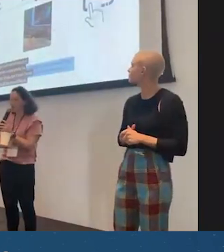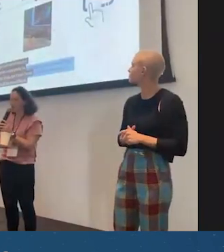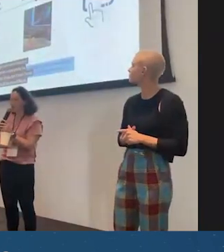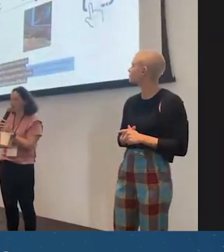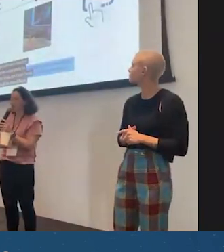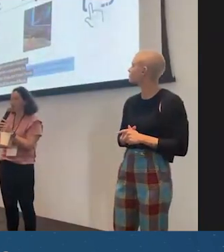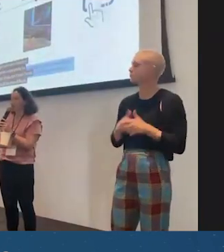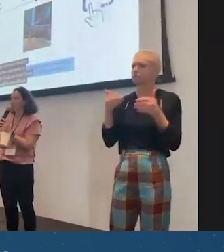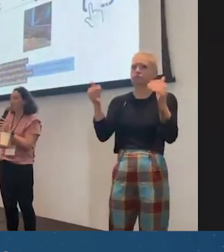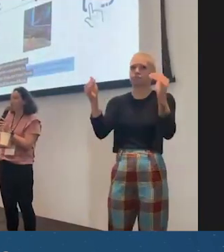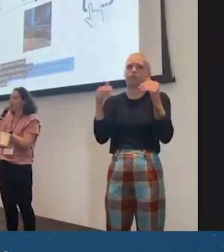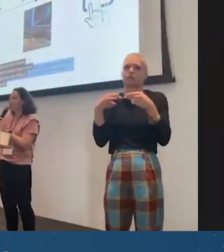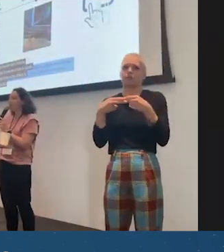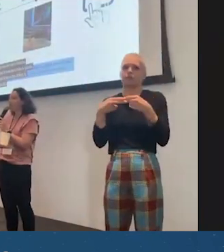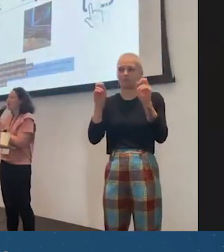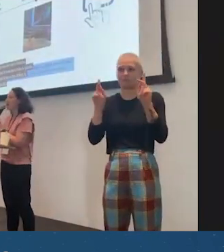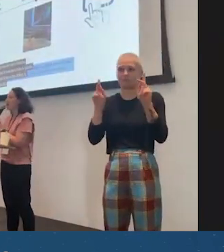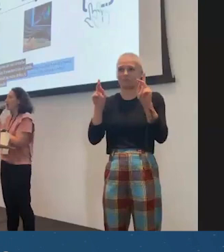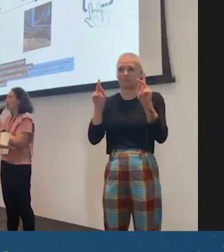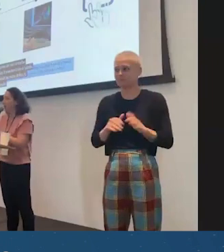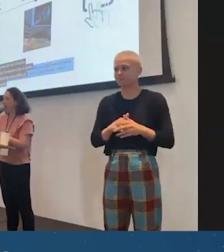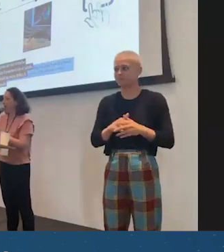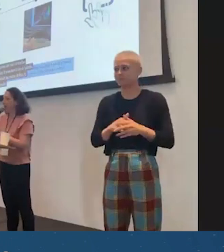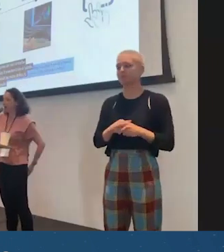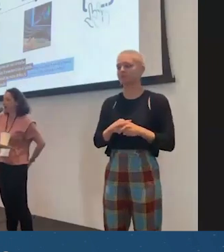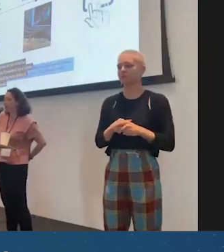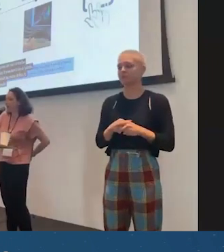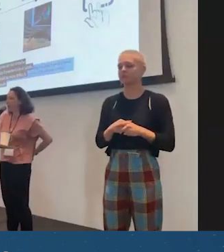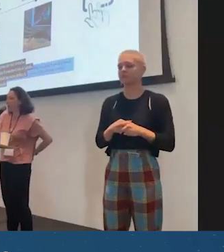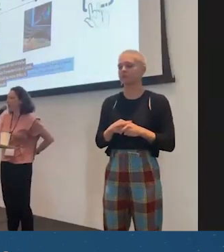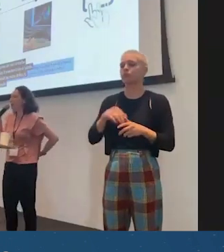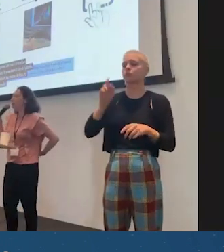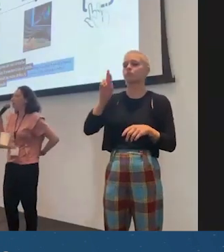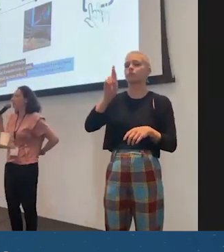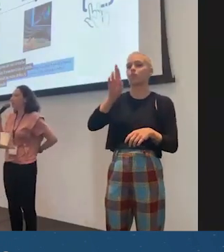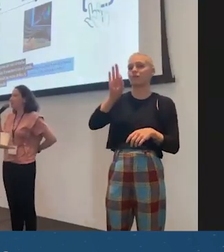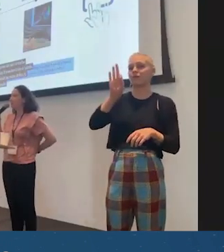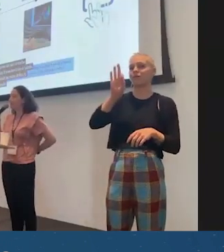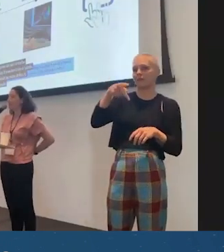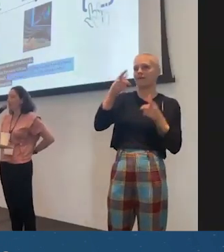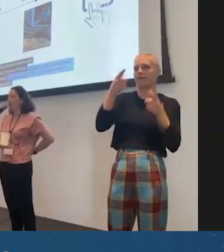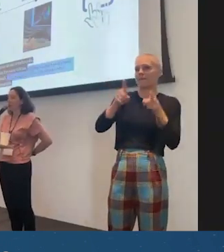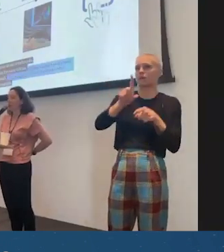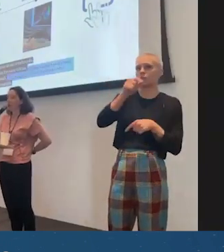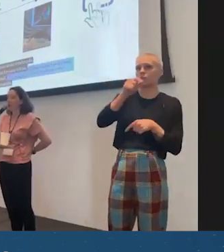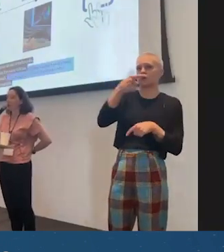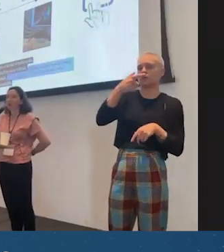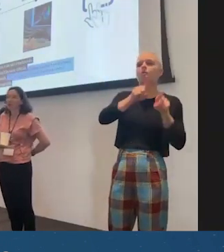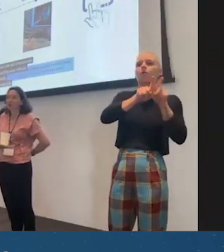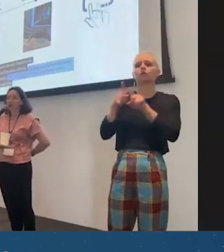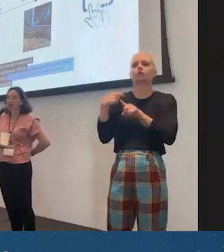Great. So in addition to the RFP in 2021, we also continue to partner and support initiatives